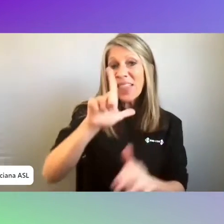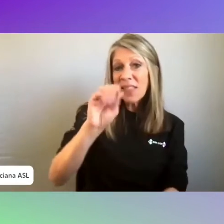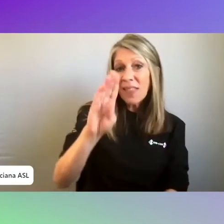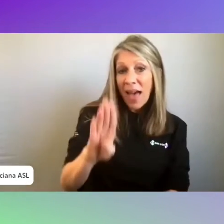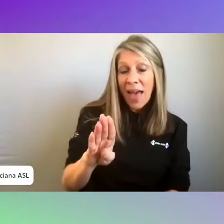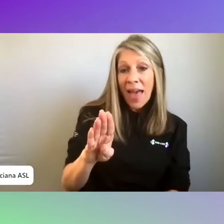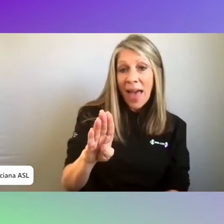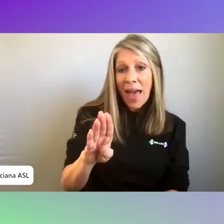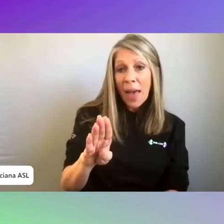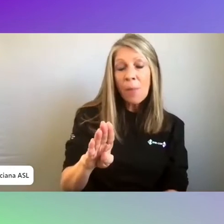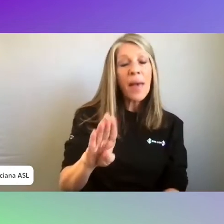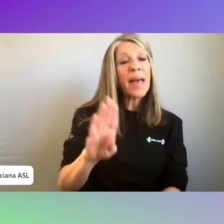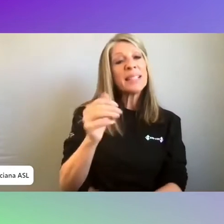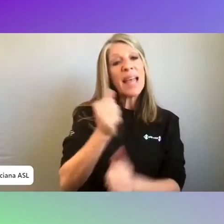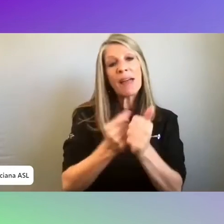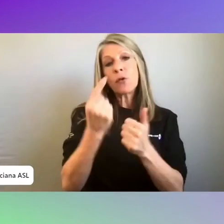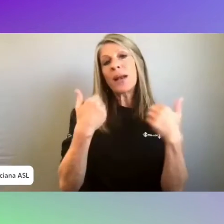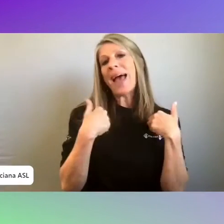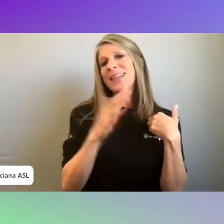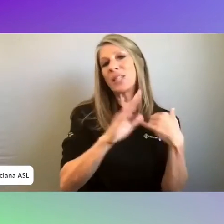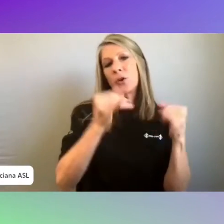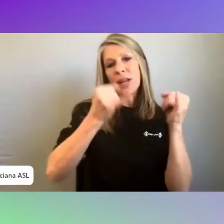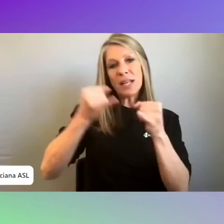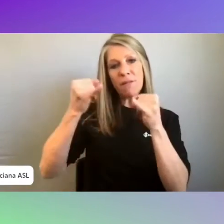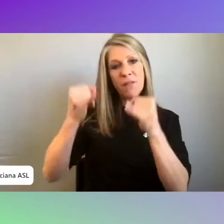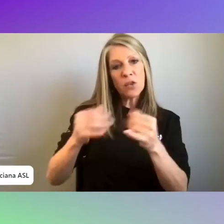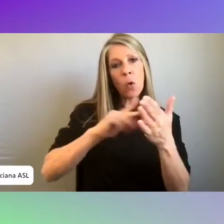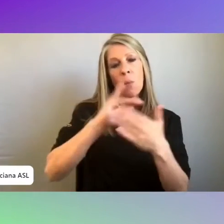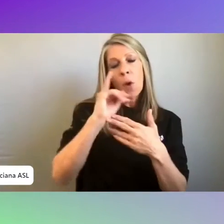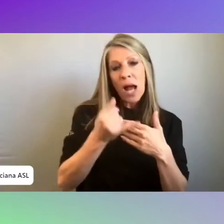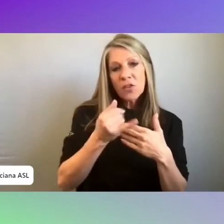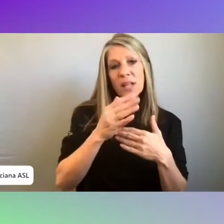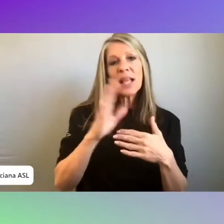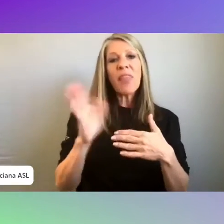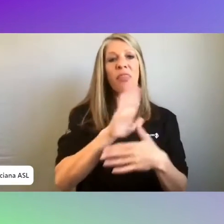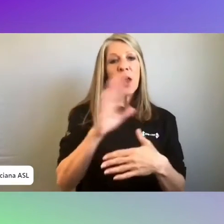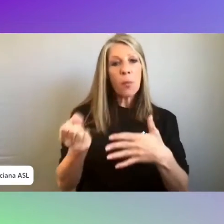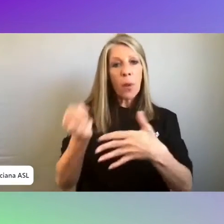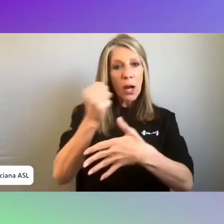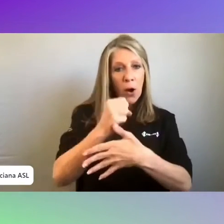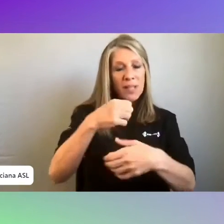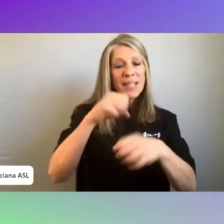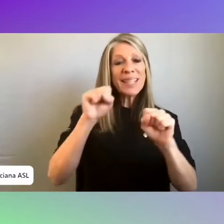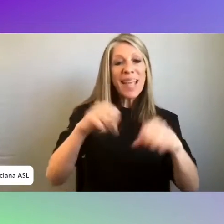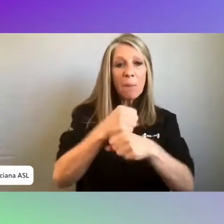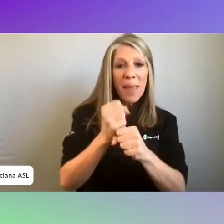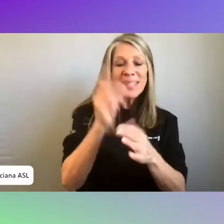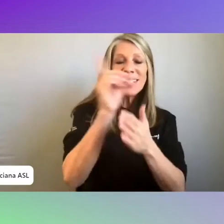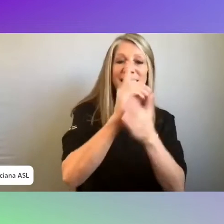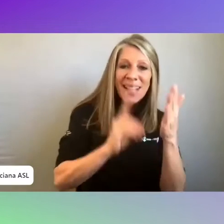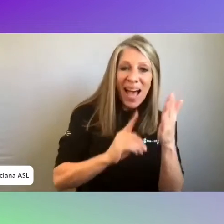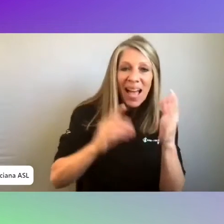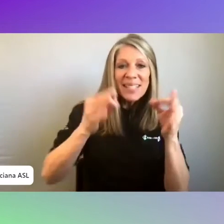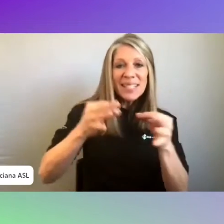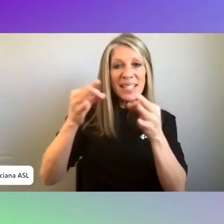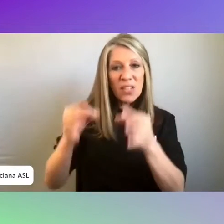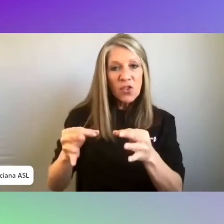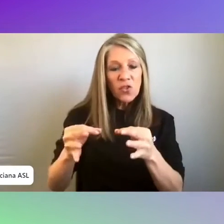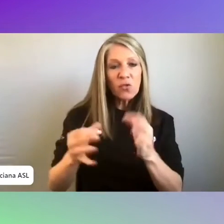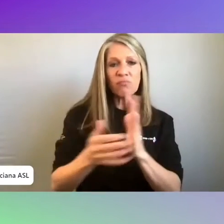CAD's. We did go with at this time around. But one of the things we really the lab is mentioned at just as everyone